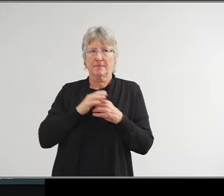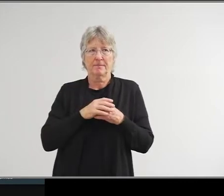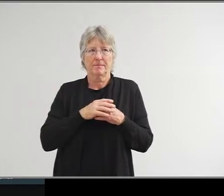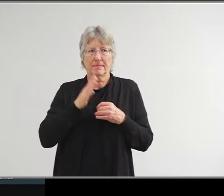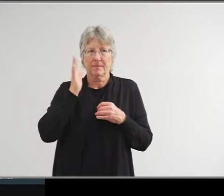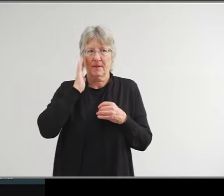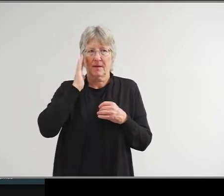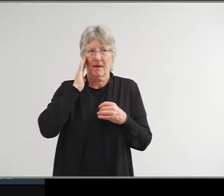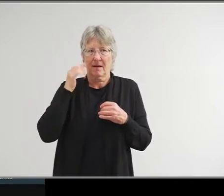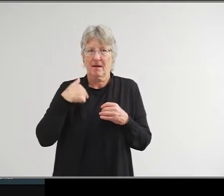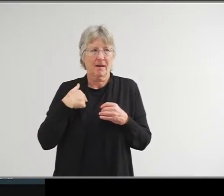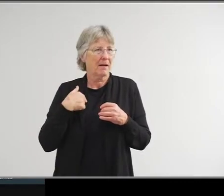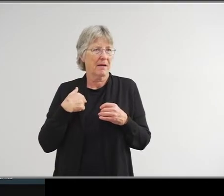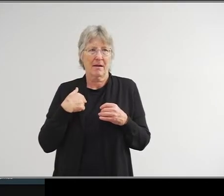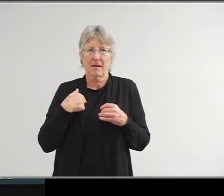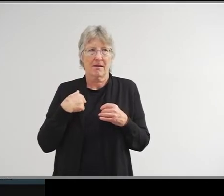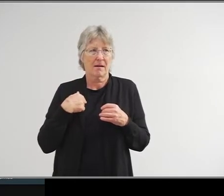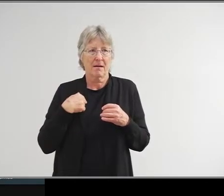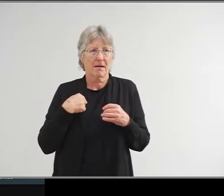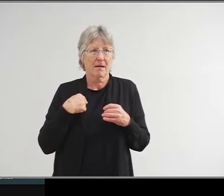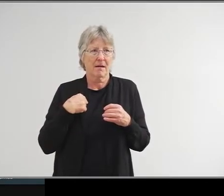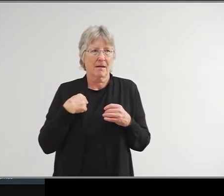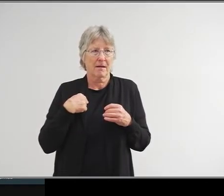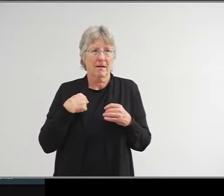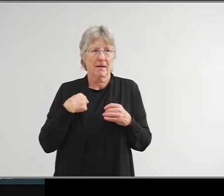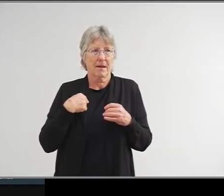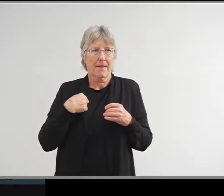I don't have any extreme urgency personally,